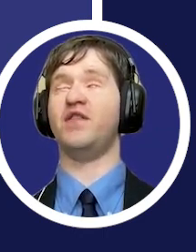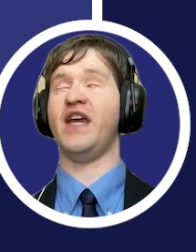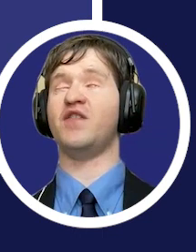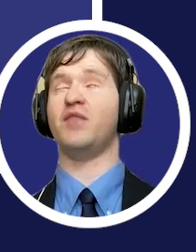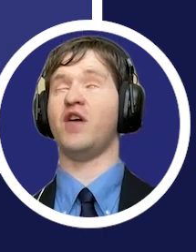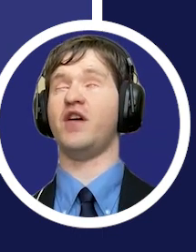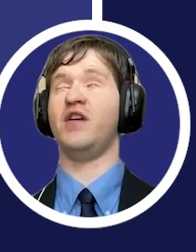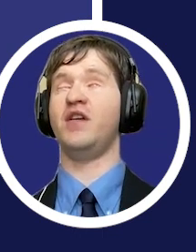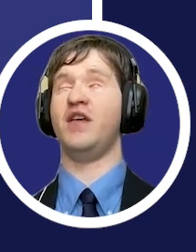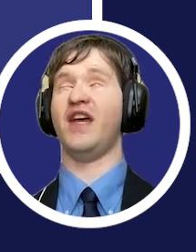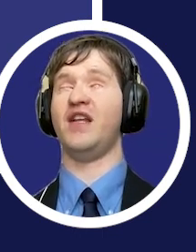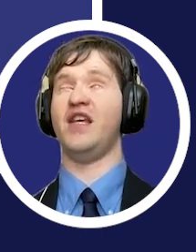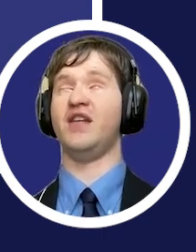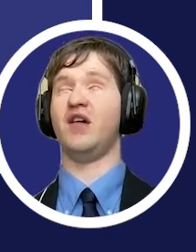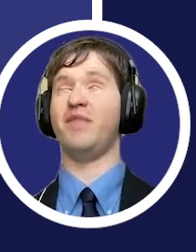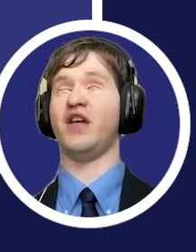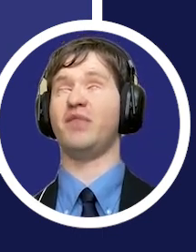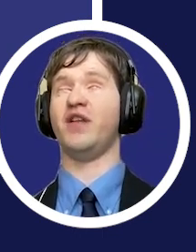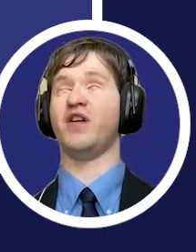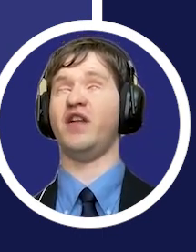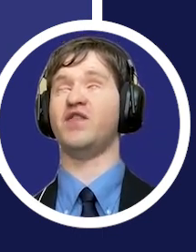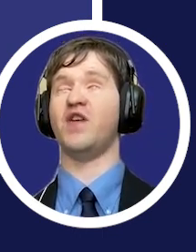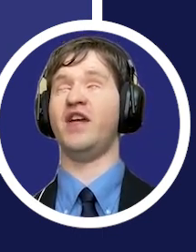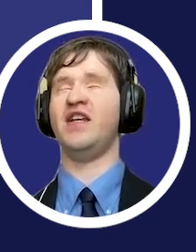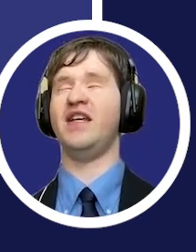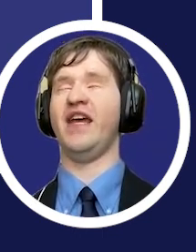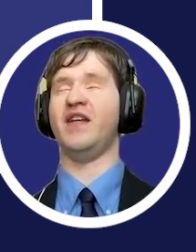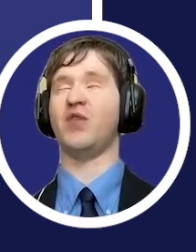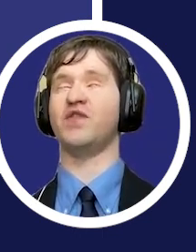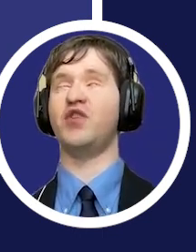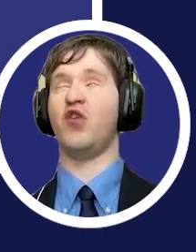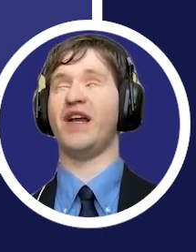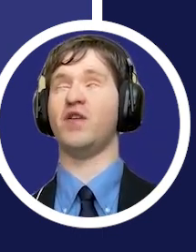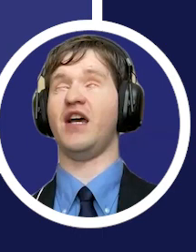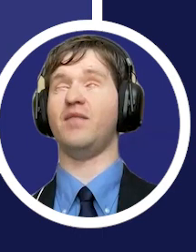a landmark event in American political history. And there was no better time